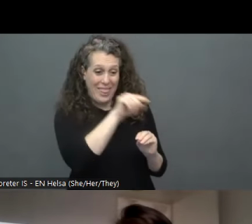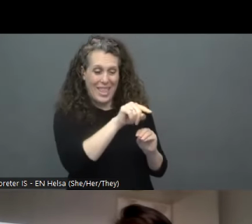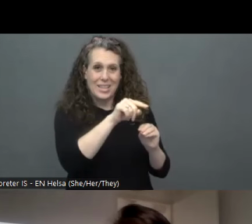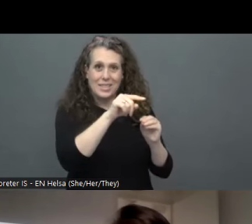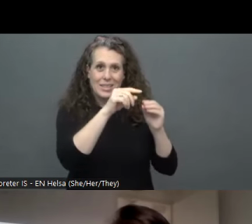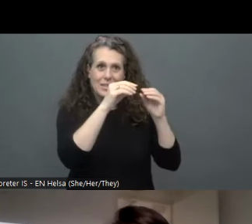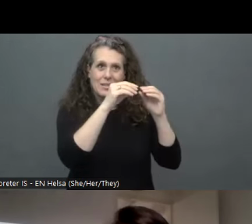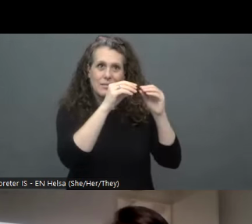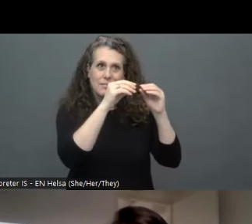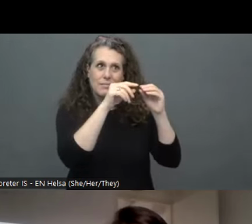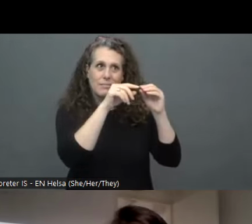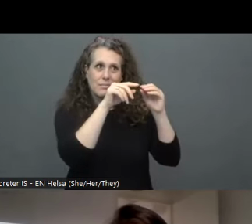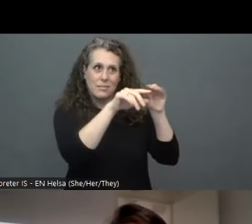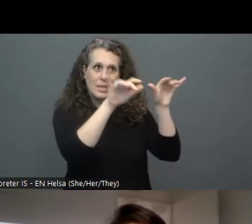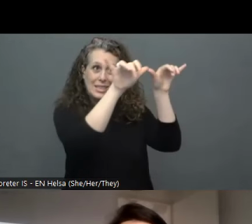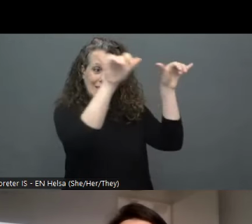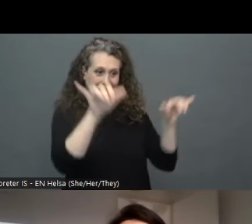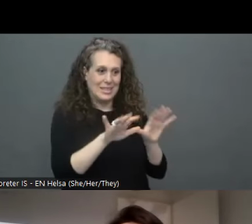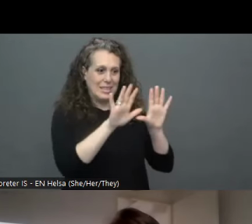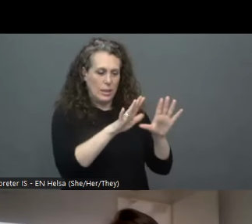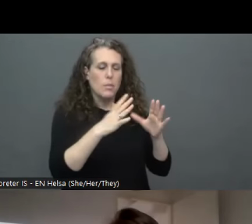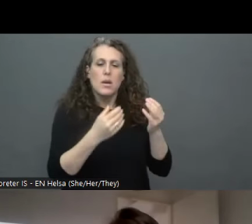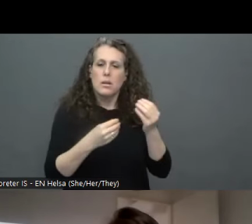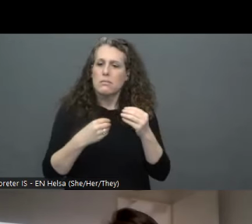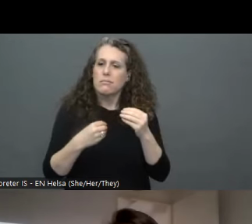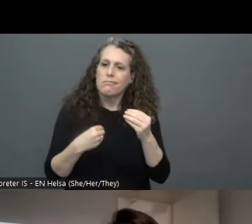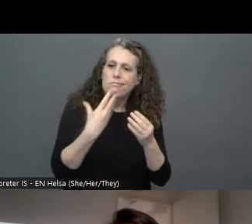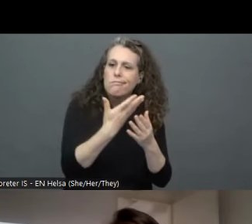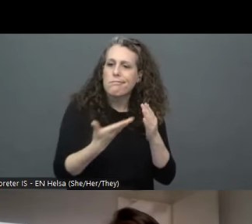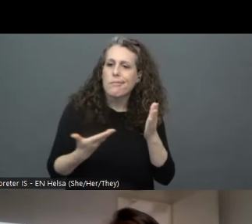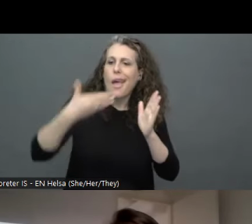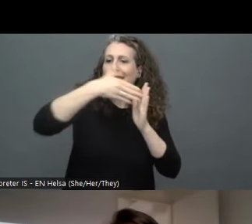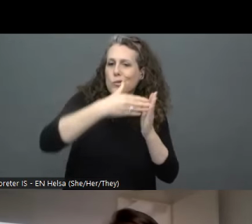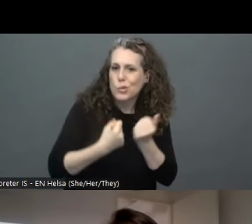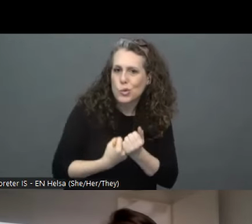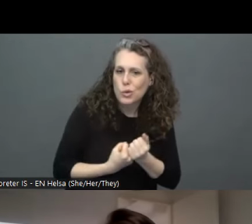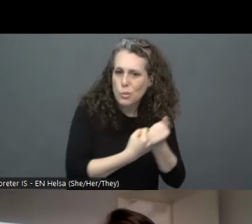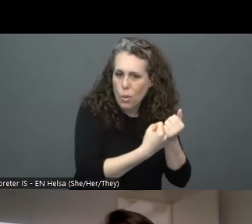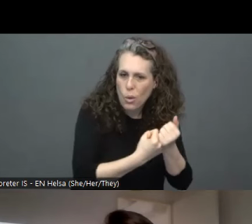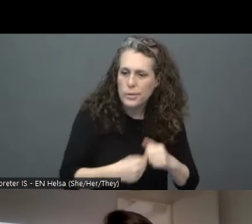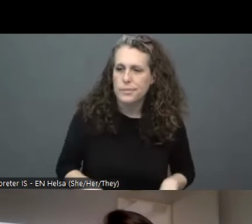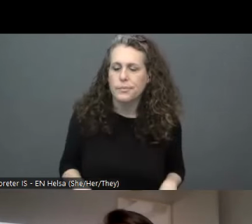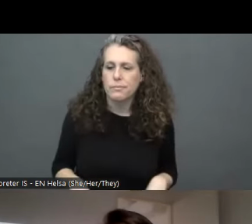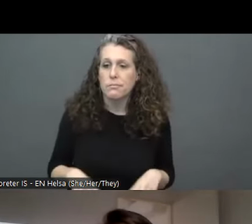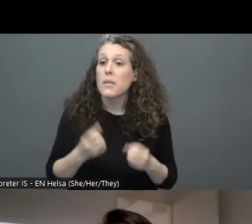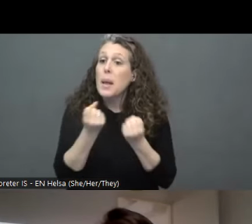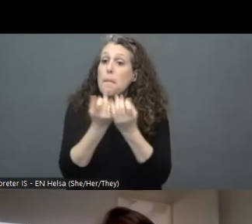support and resources. There was a demand from learning tool from various humanitarian actors.